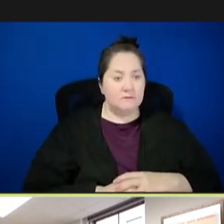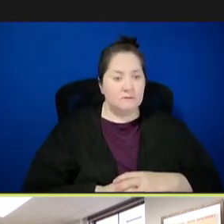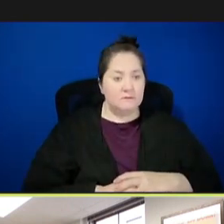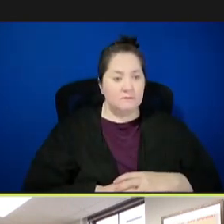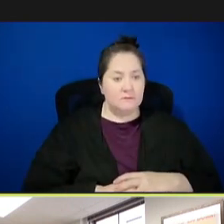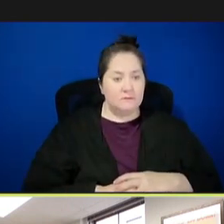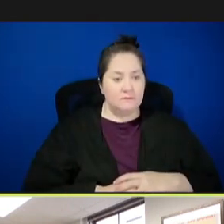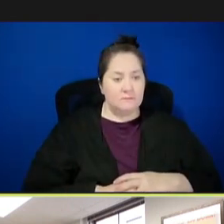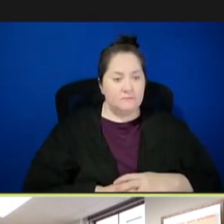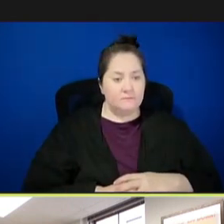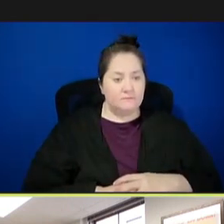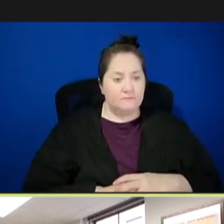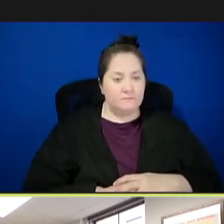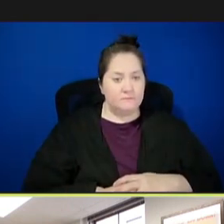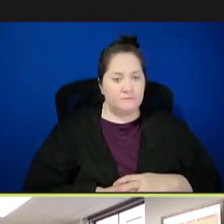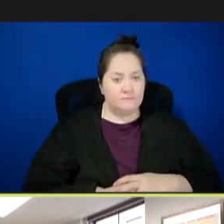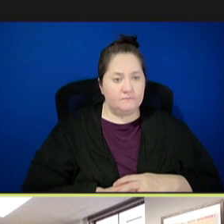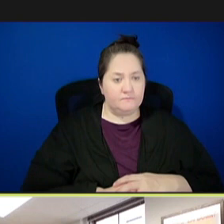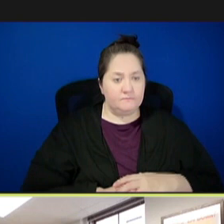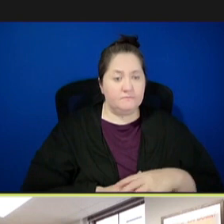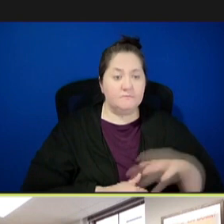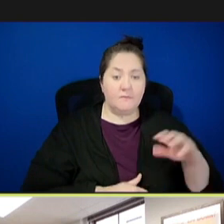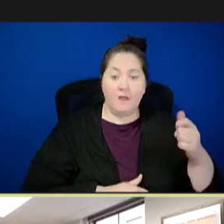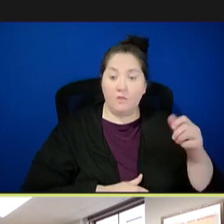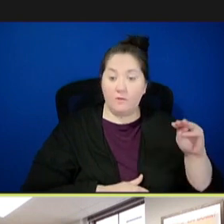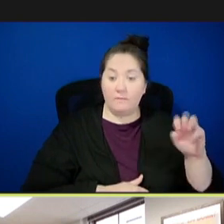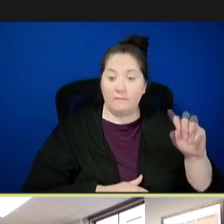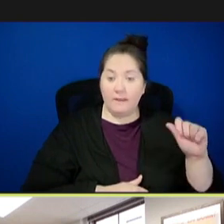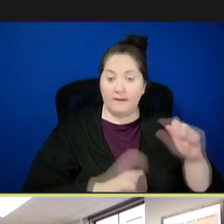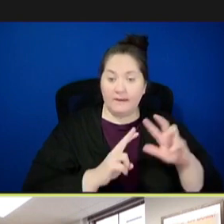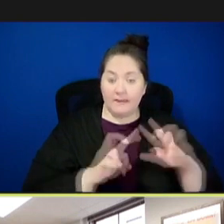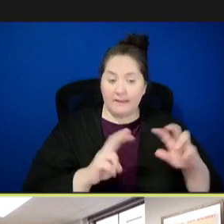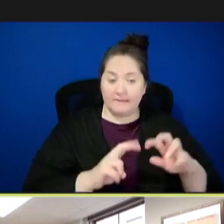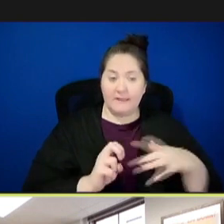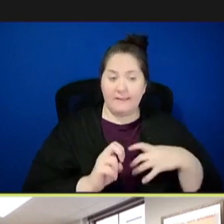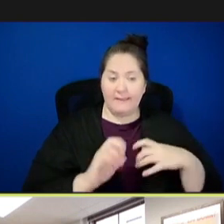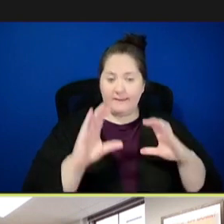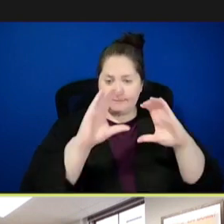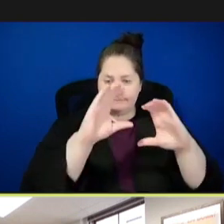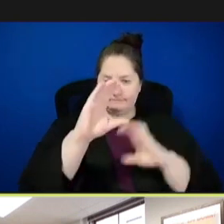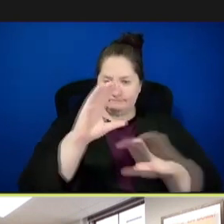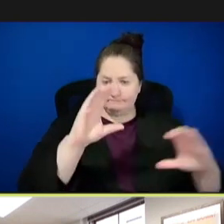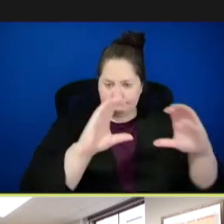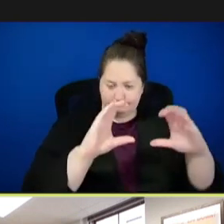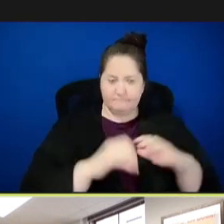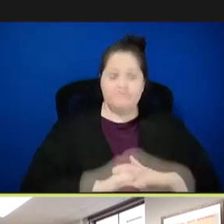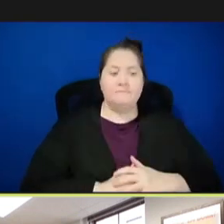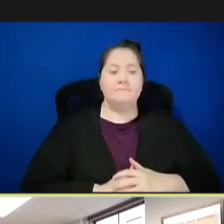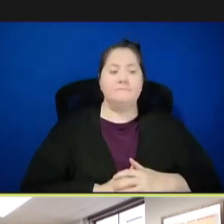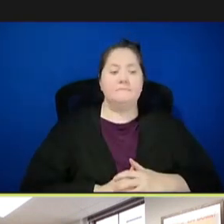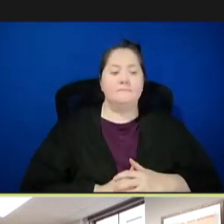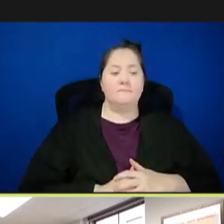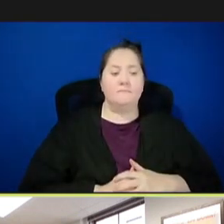This is another meta-analysis and I like this diagram because it kind of talks to me about